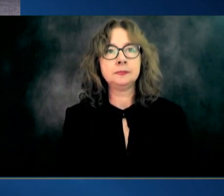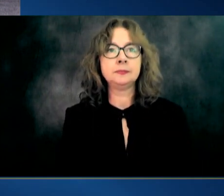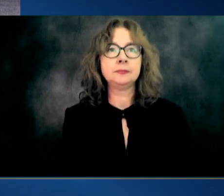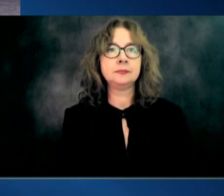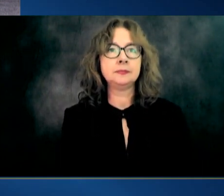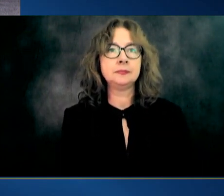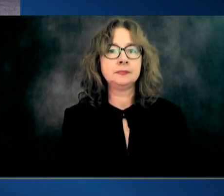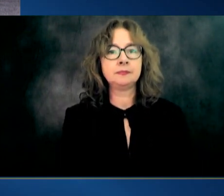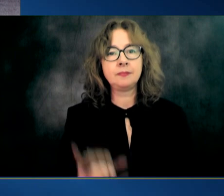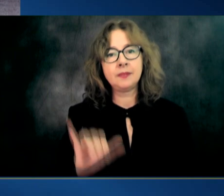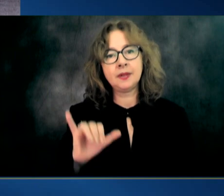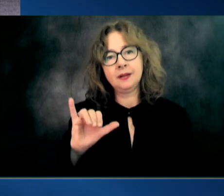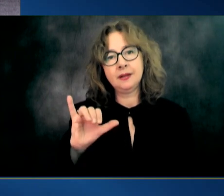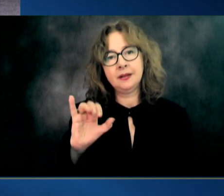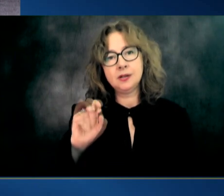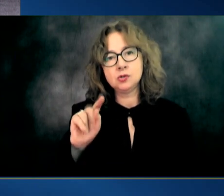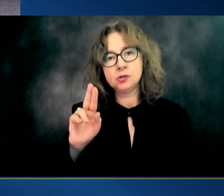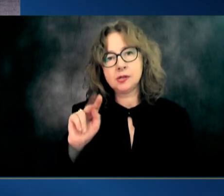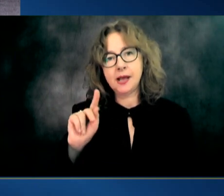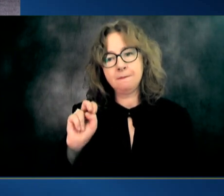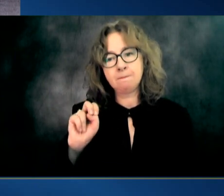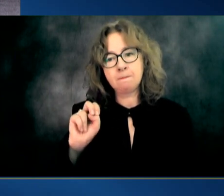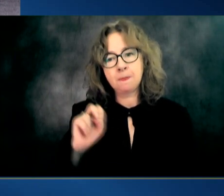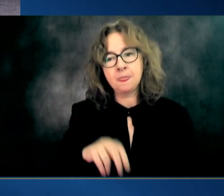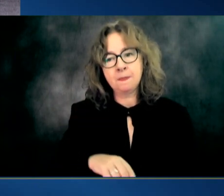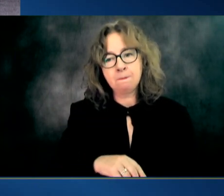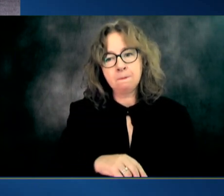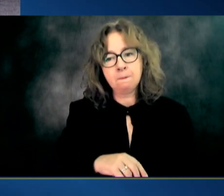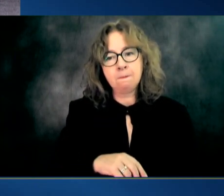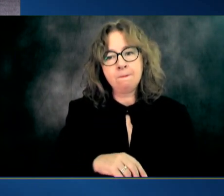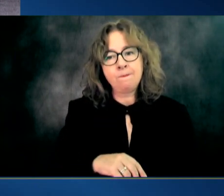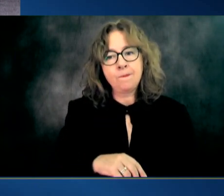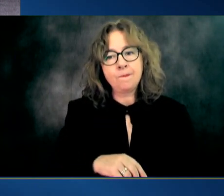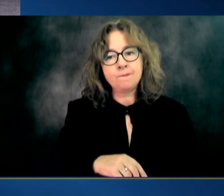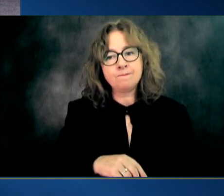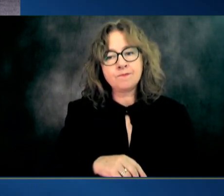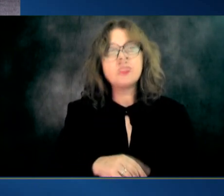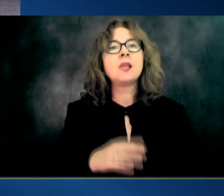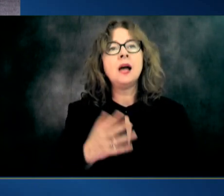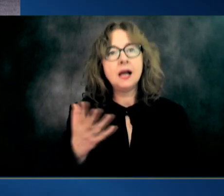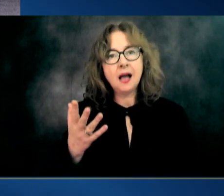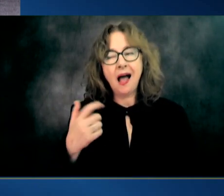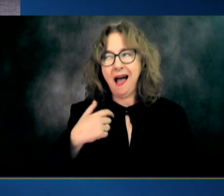Yetunde Felix-Ukwu: I think me sitting on the stage with you and with you and talking